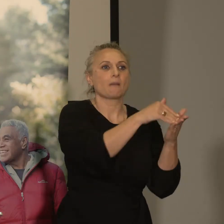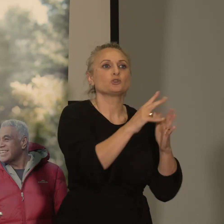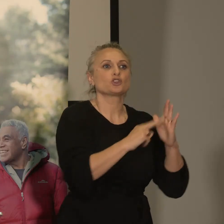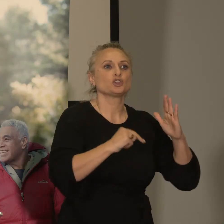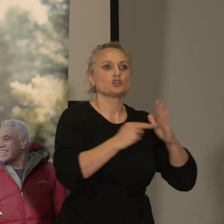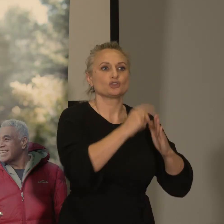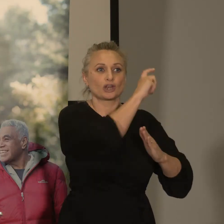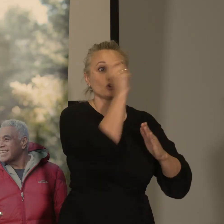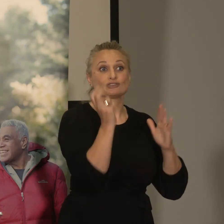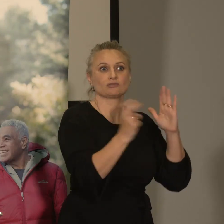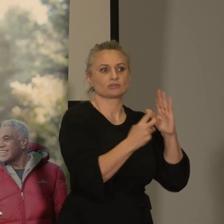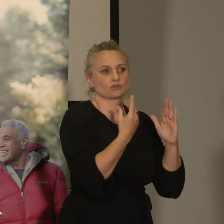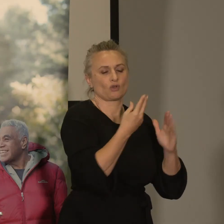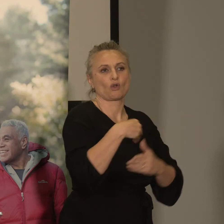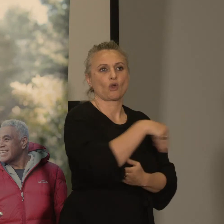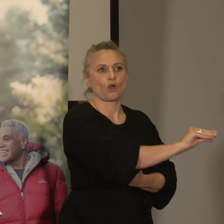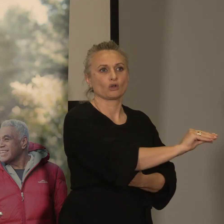their New Zealand registration